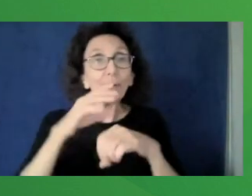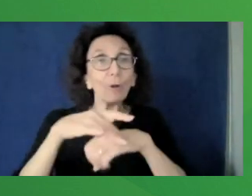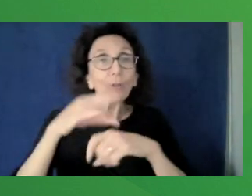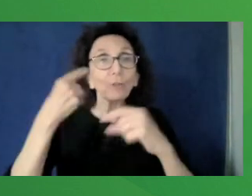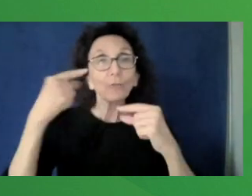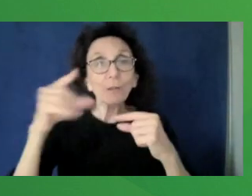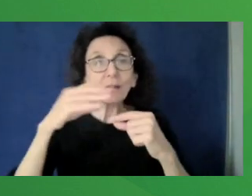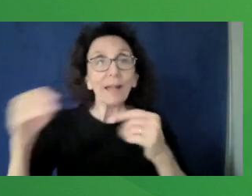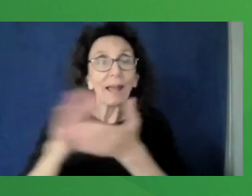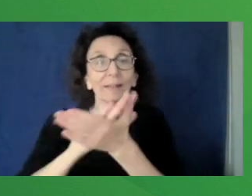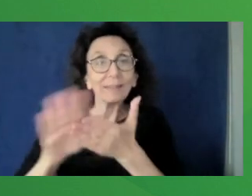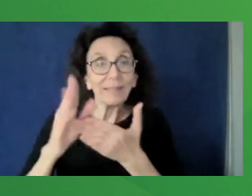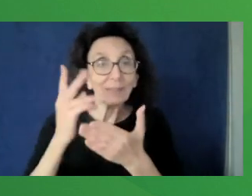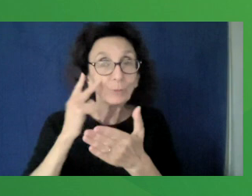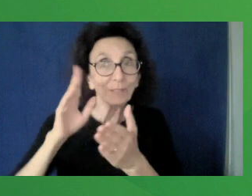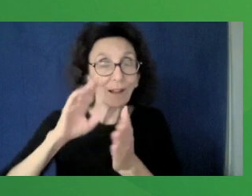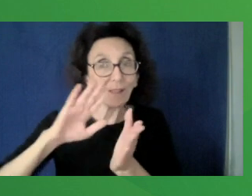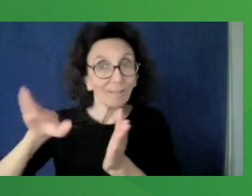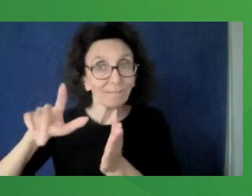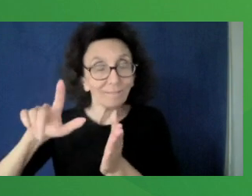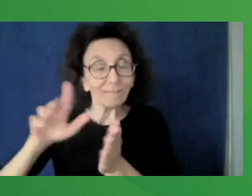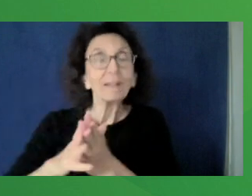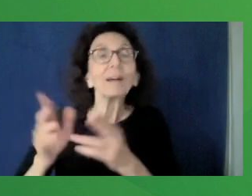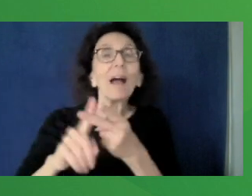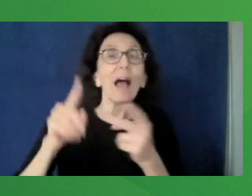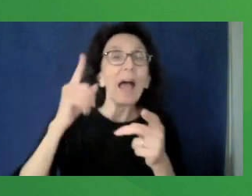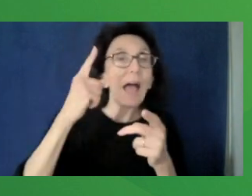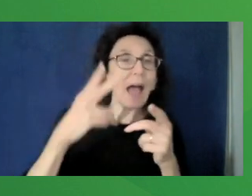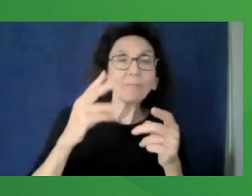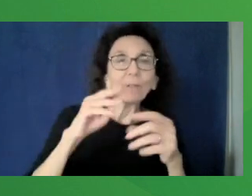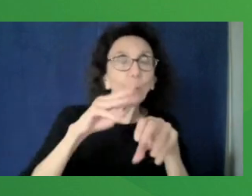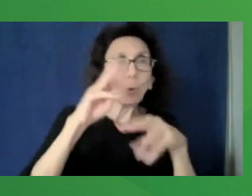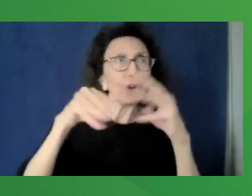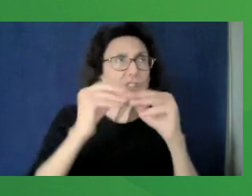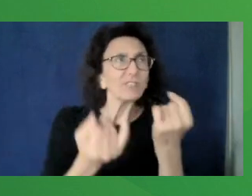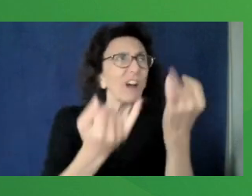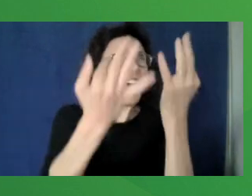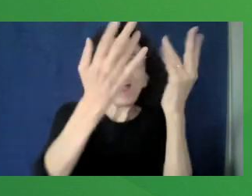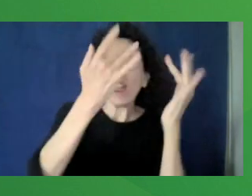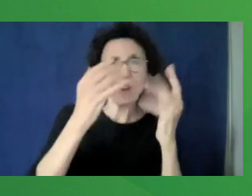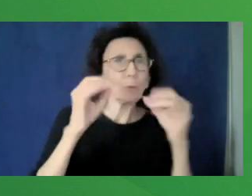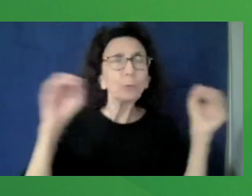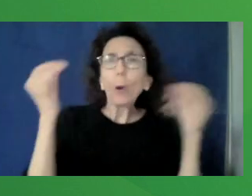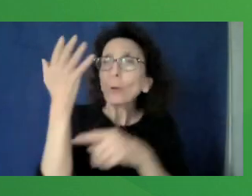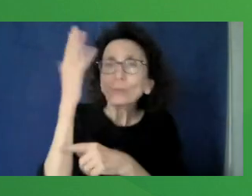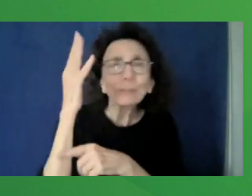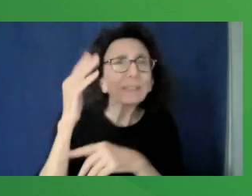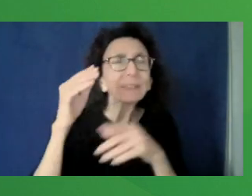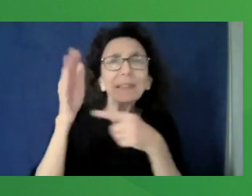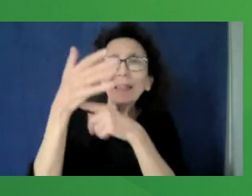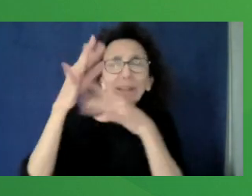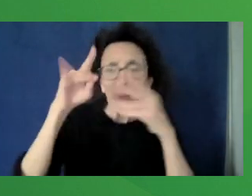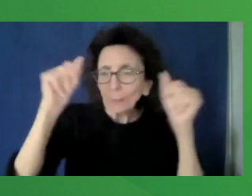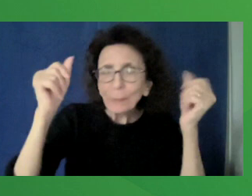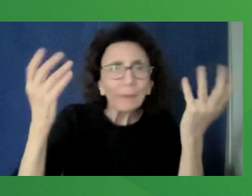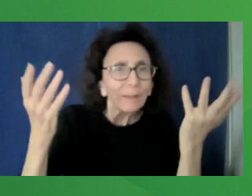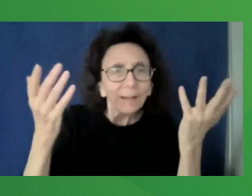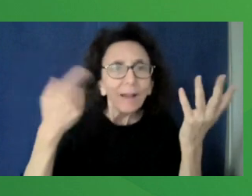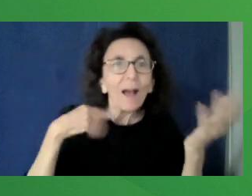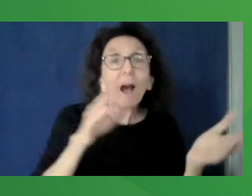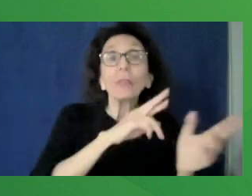half of the world on fire, no trees, no leaves. On the right, we have a healthy earth, sun, trees